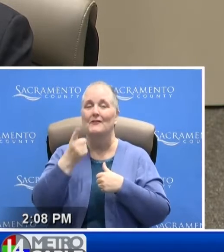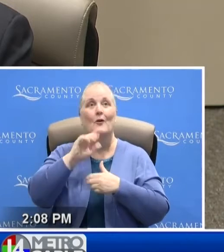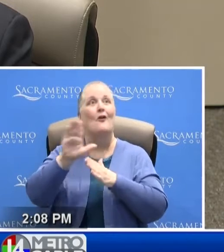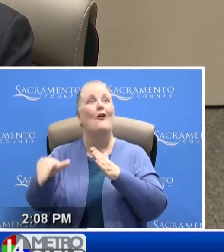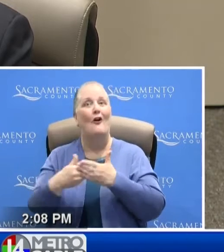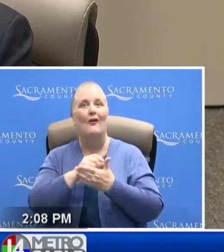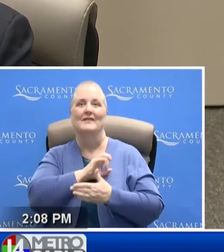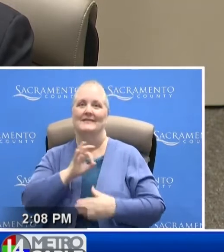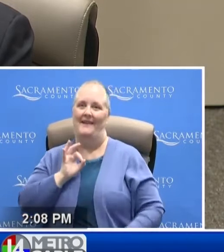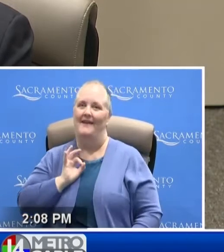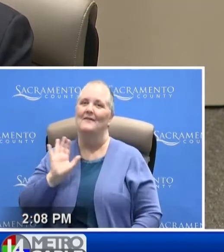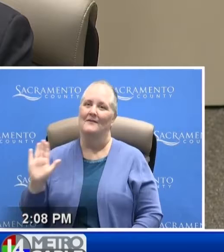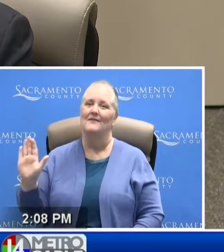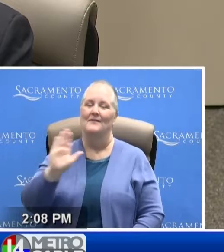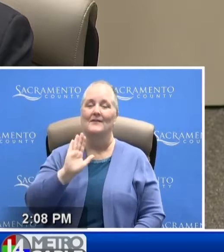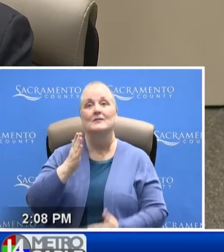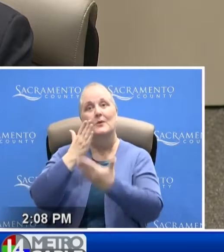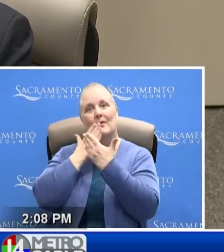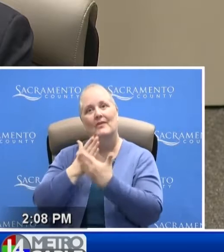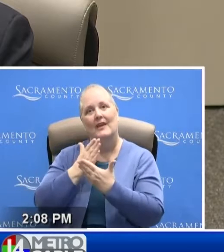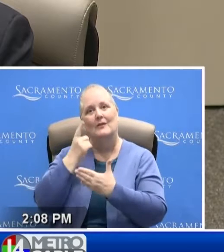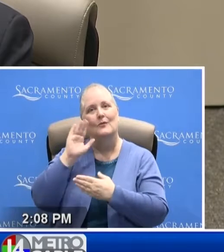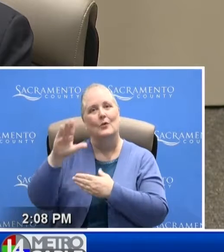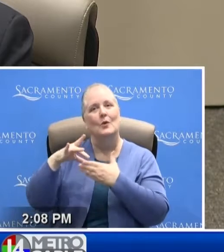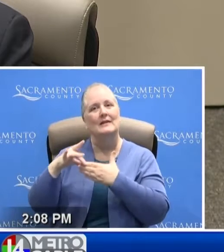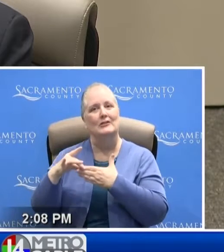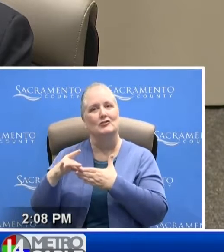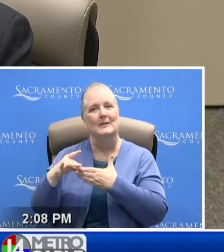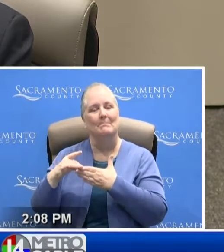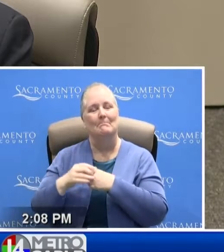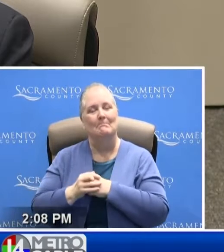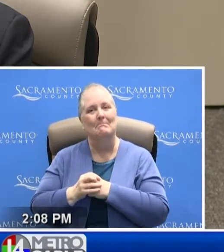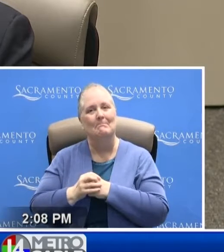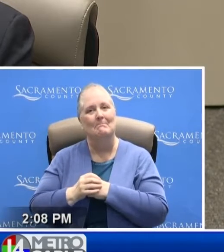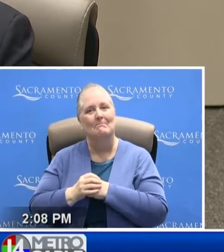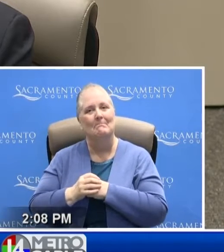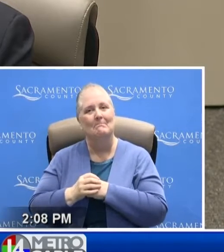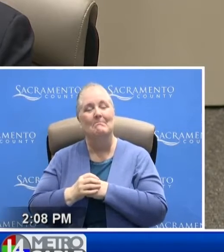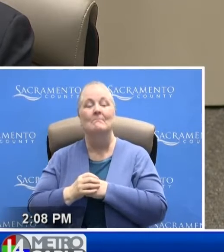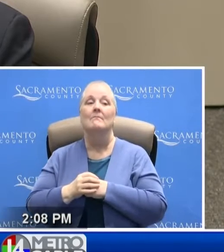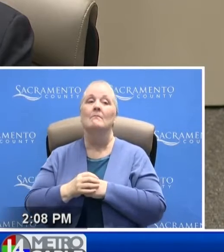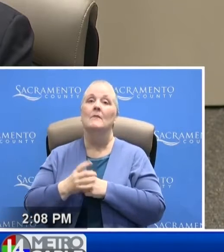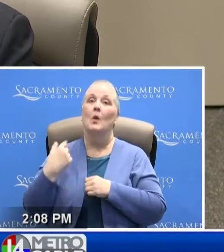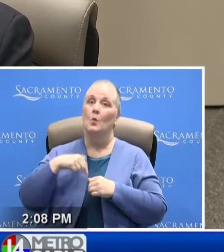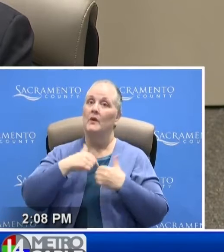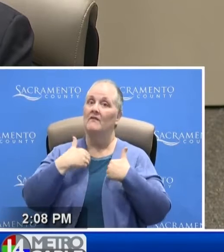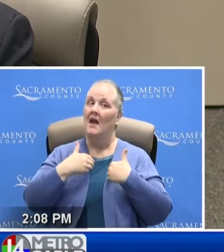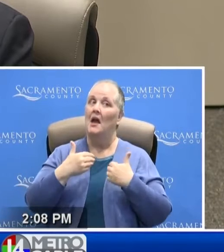But thanks to your leadership, I think we've had as good a process as we could hope